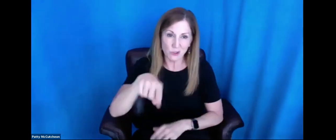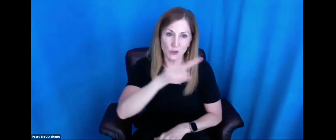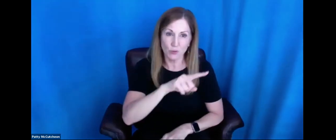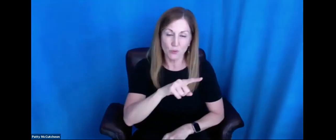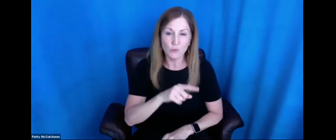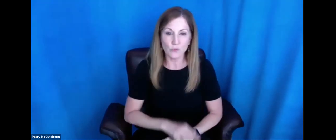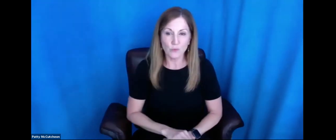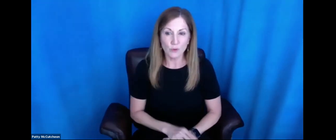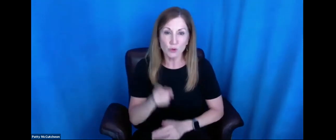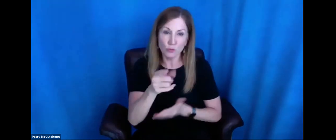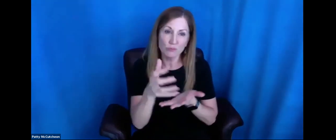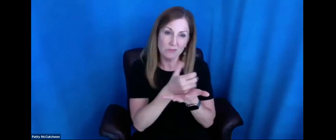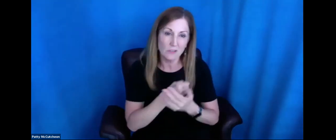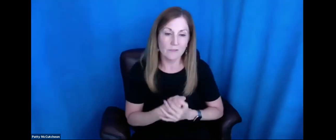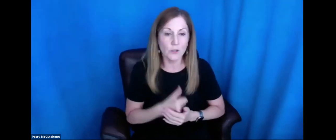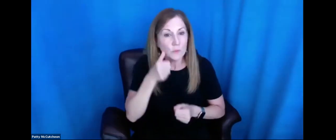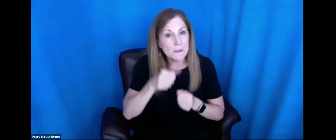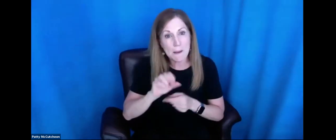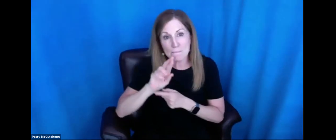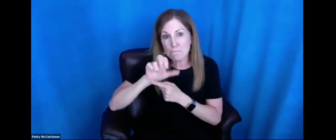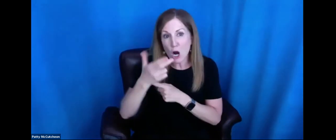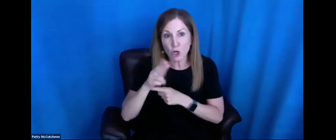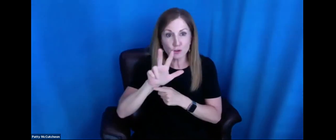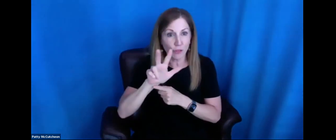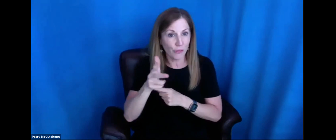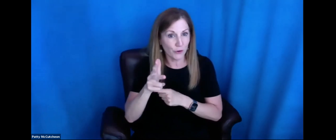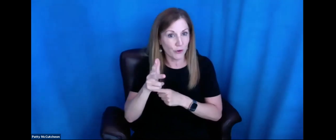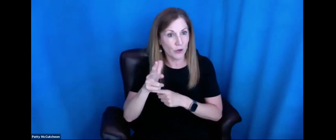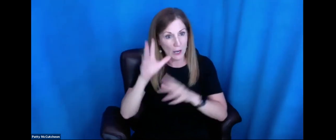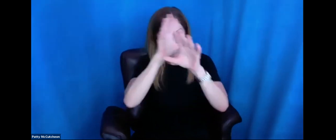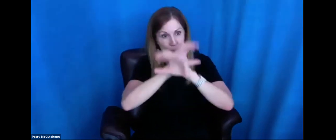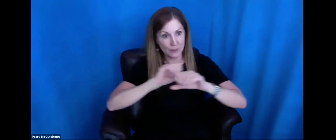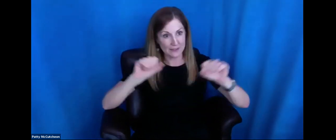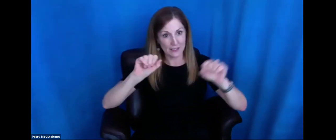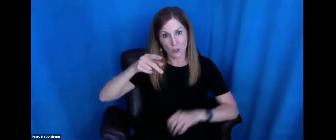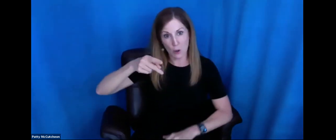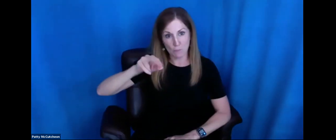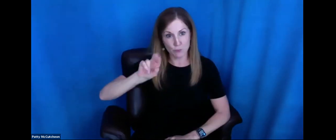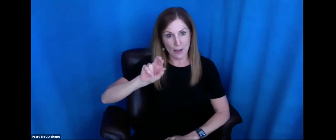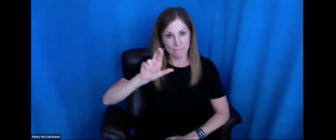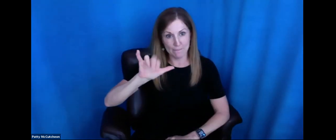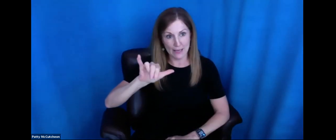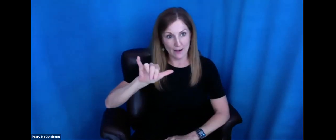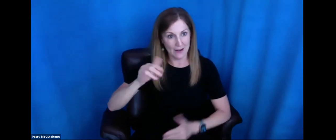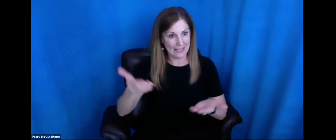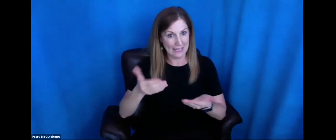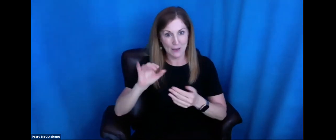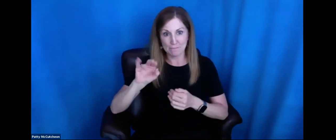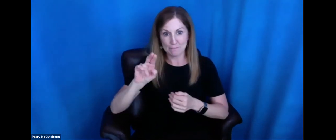You remember that on March 3rd, we had a presidential Primary in Minnesota. And we were very excited about plans that we had worked